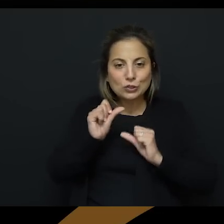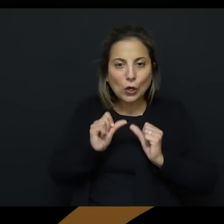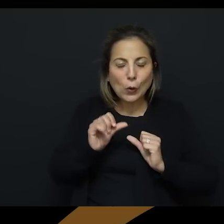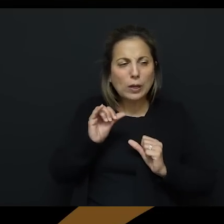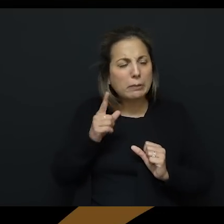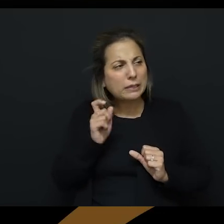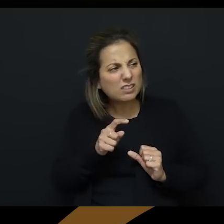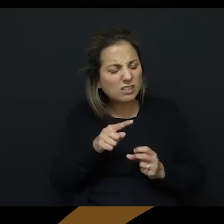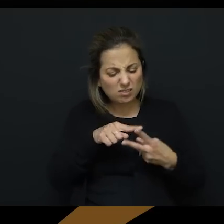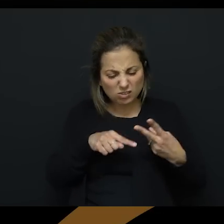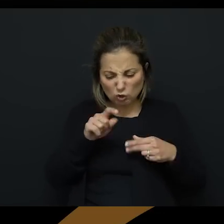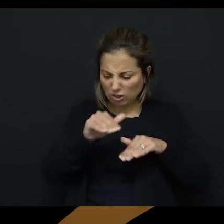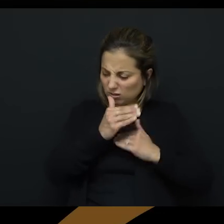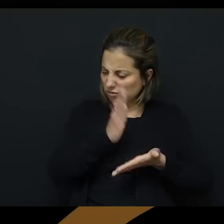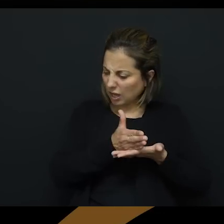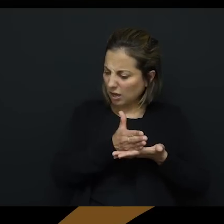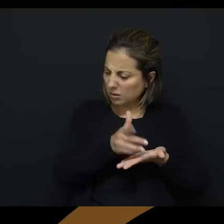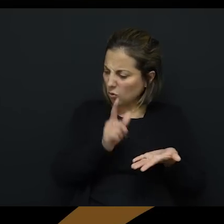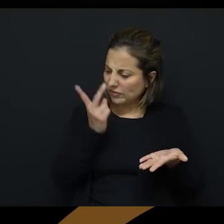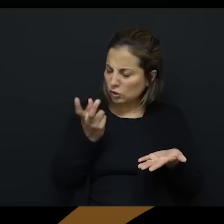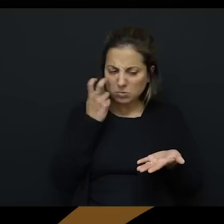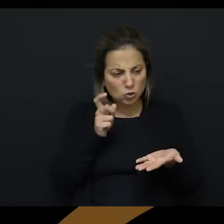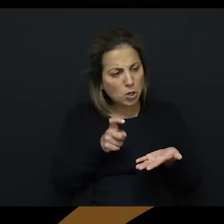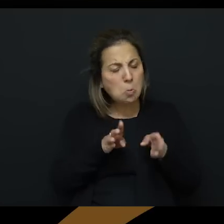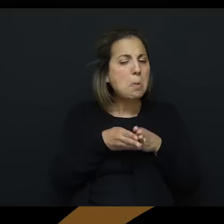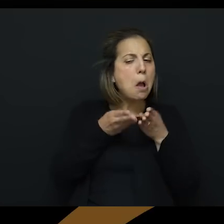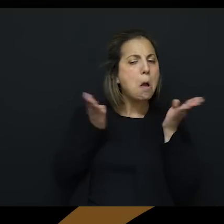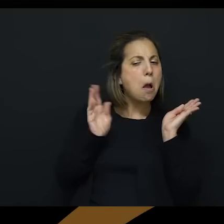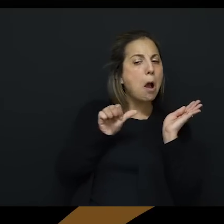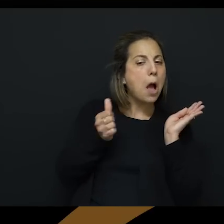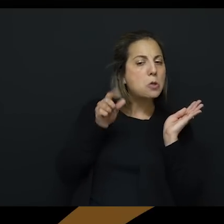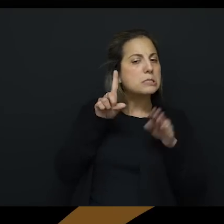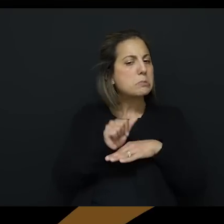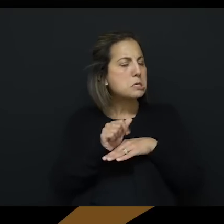I asked them, I'm like, do we stop at blindness and low vision? What about other disabilities?